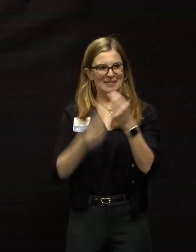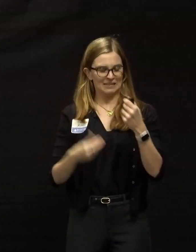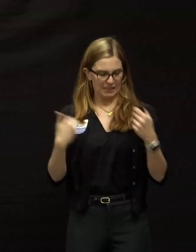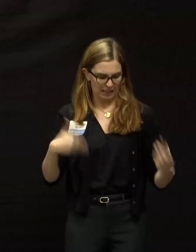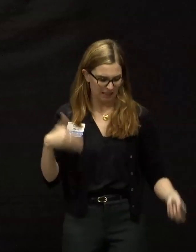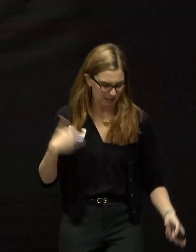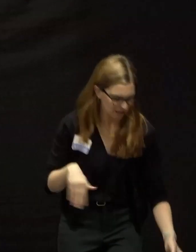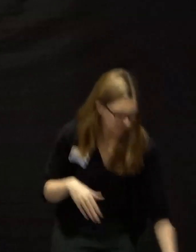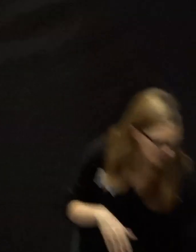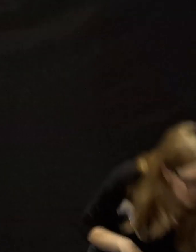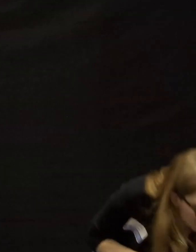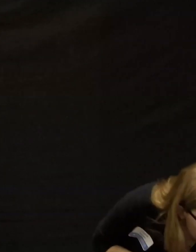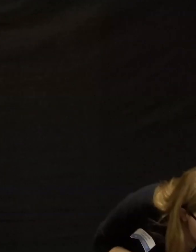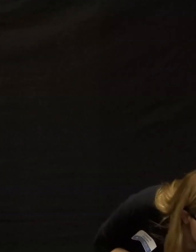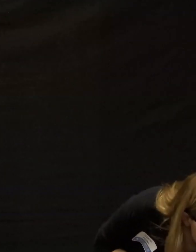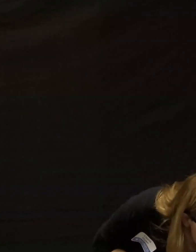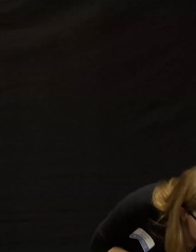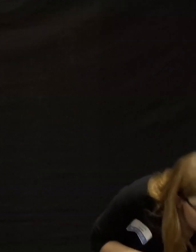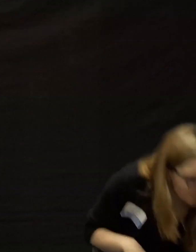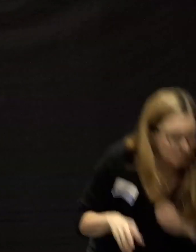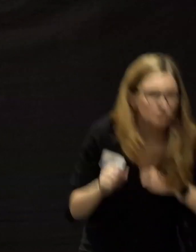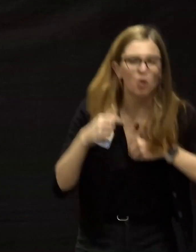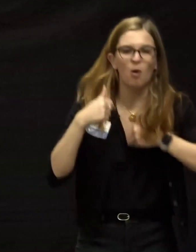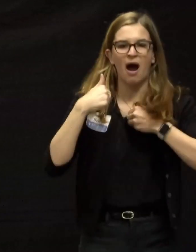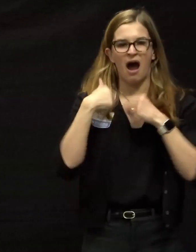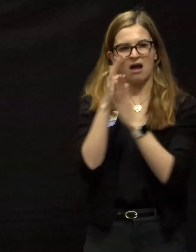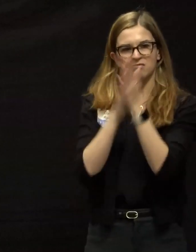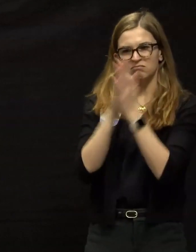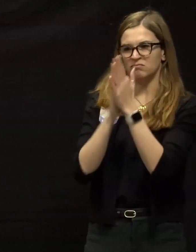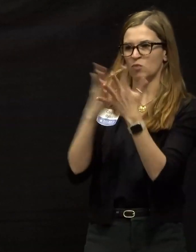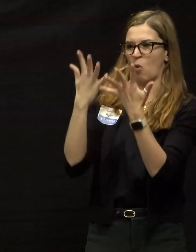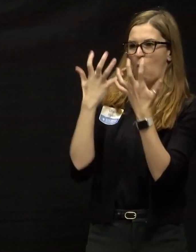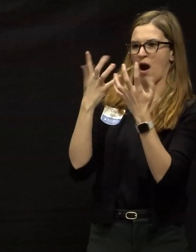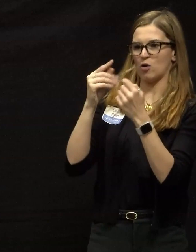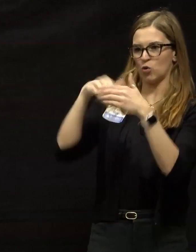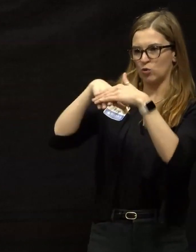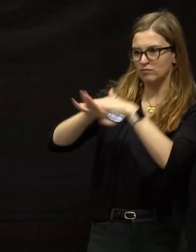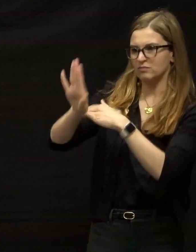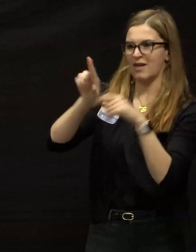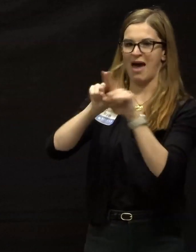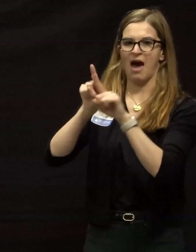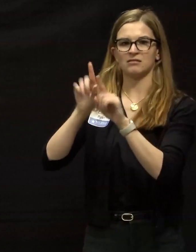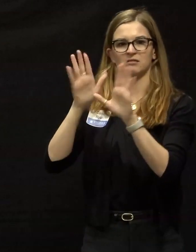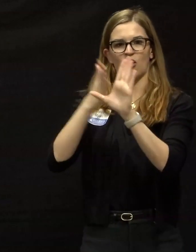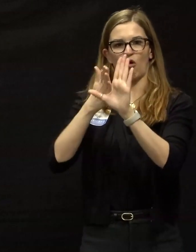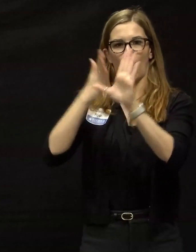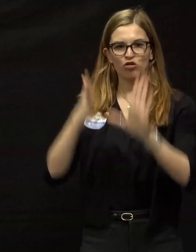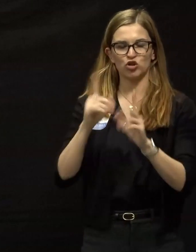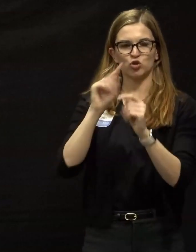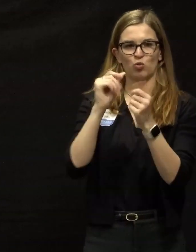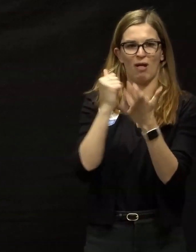and realizing, wow, lots of things are missing in that world. So I was really motivated to go in as well,